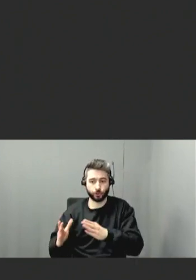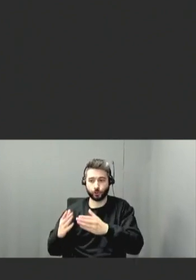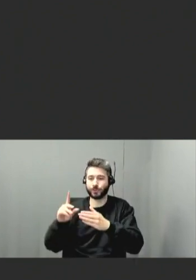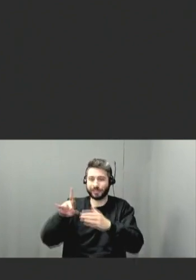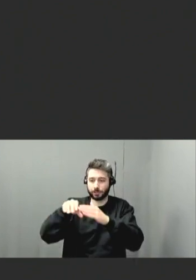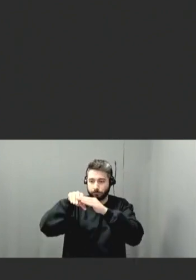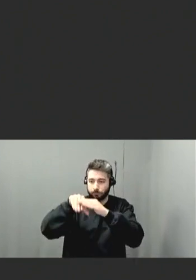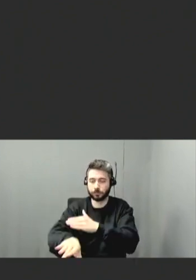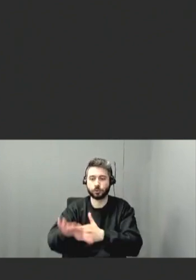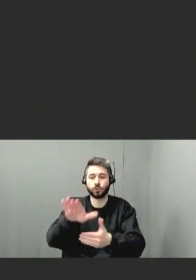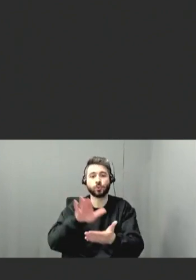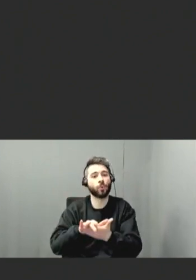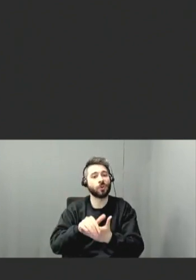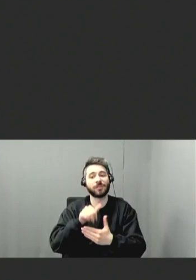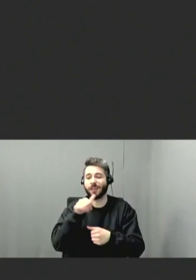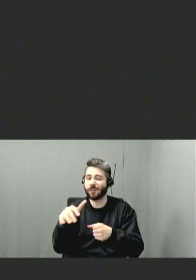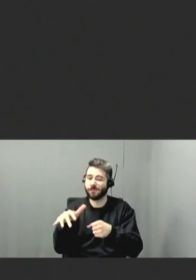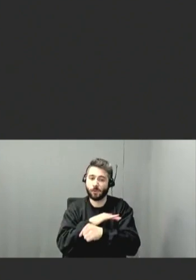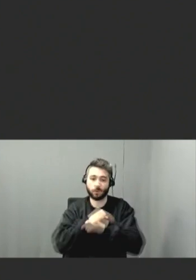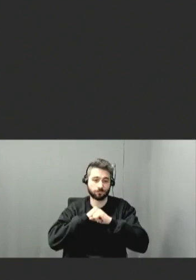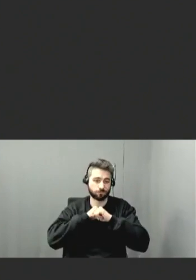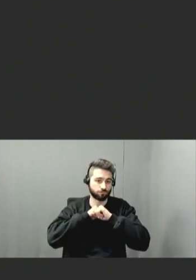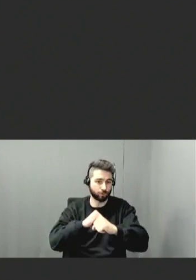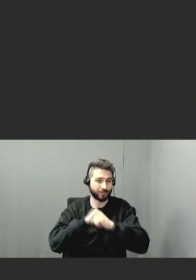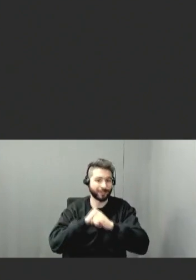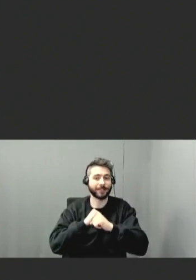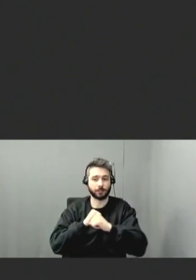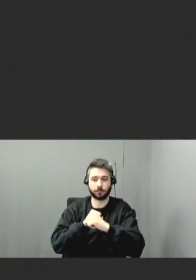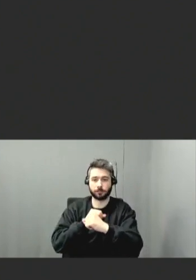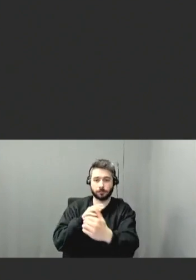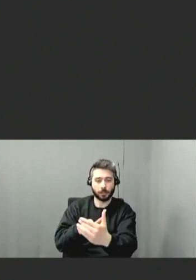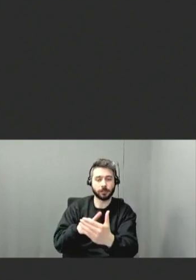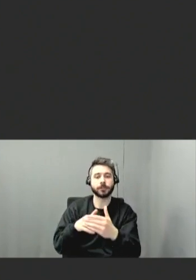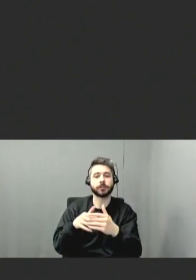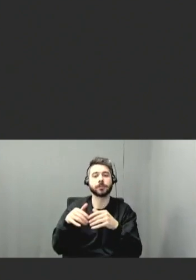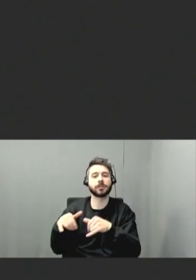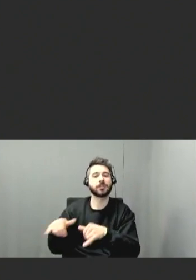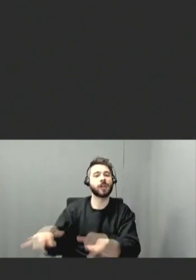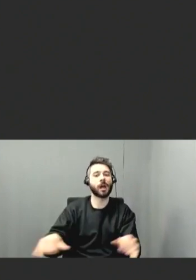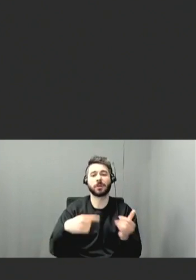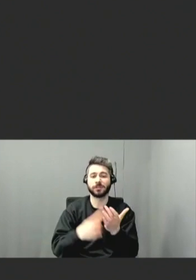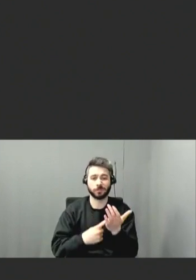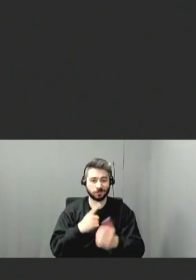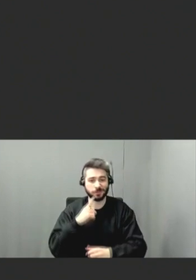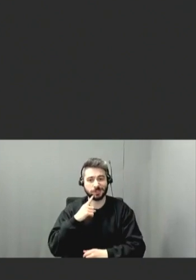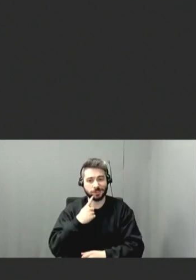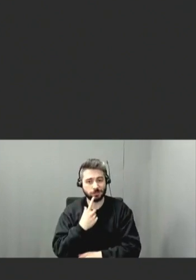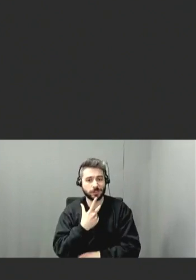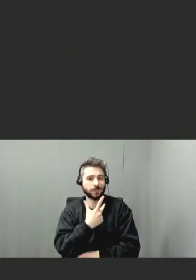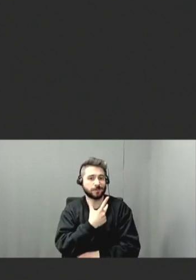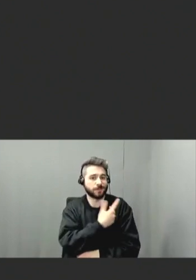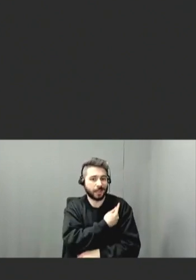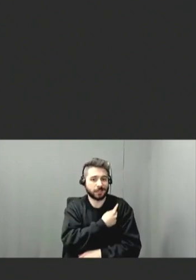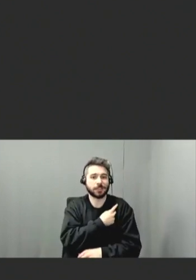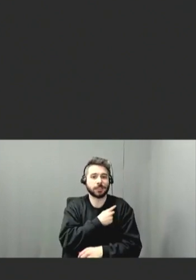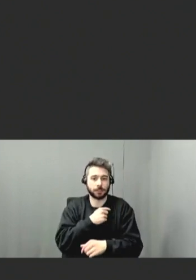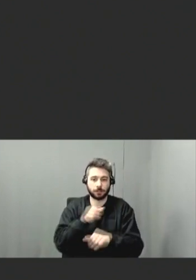who are not completely protected against common and sometimes very serious vaccine preventable diseases.